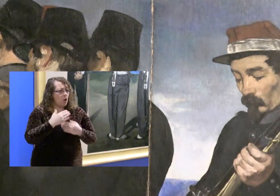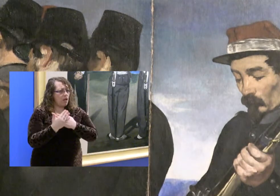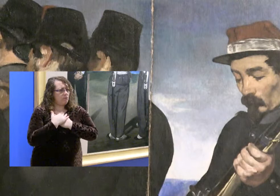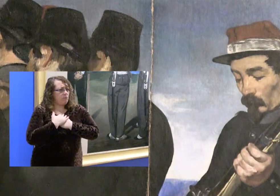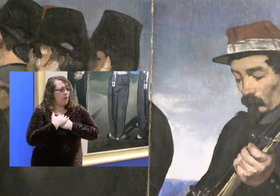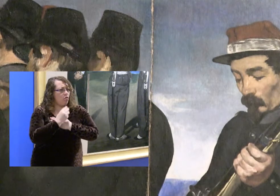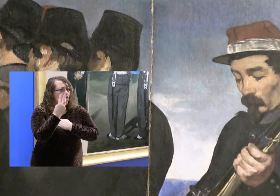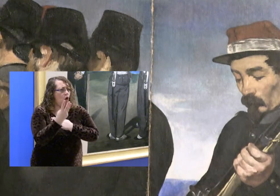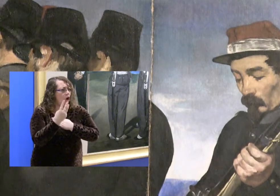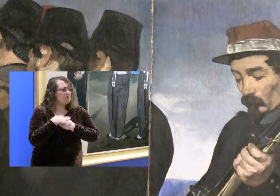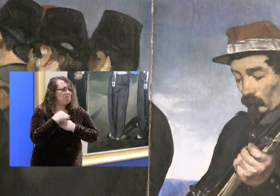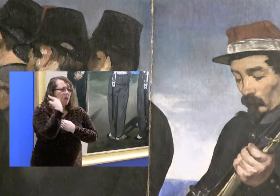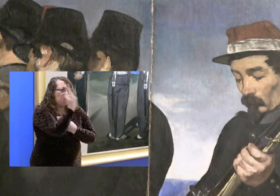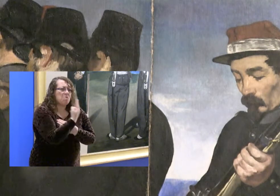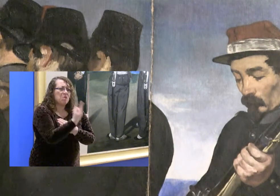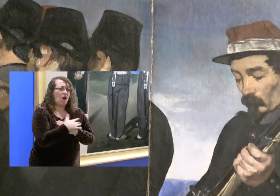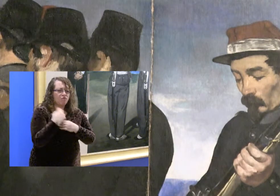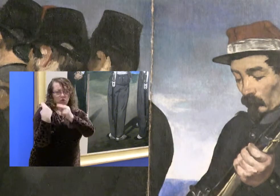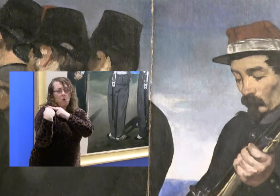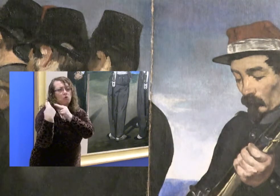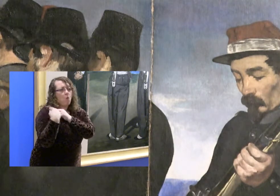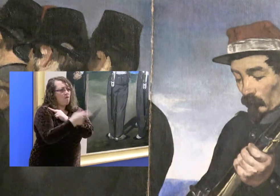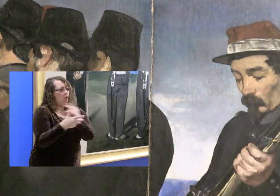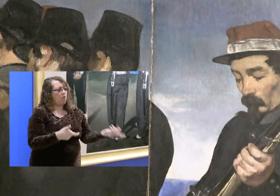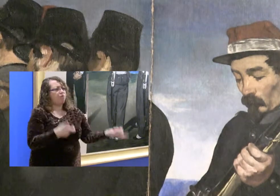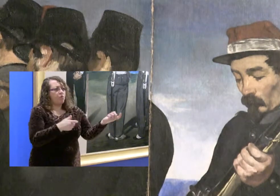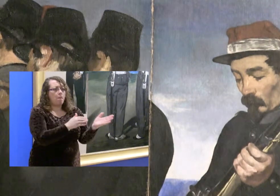and for the execution of Maximilian. The figure is detached